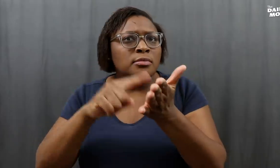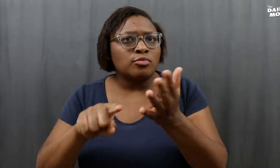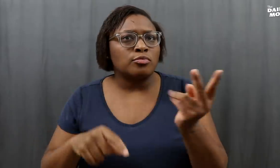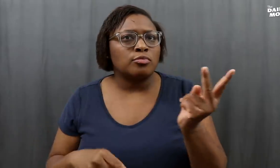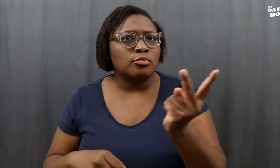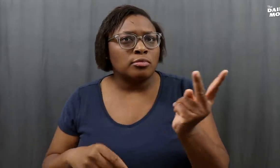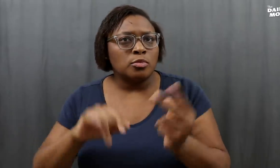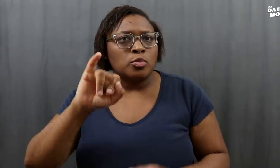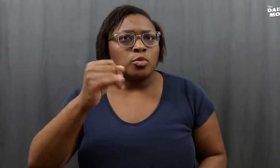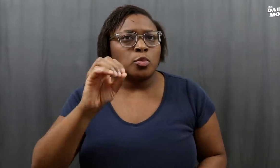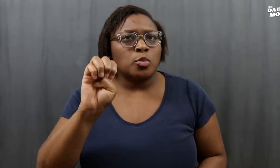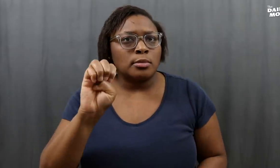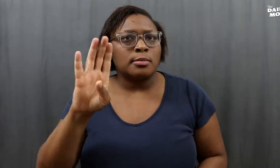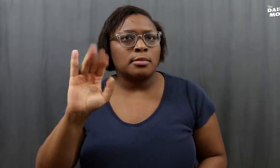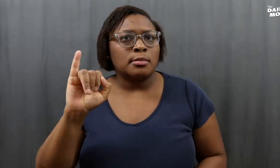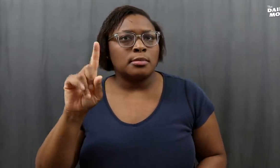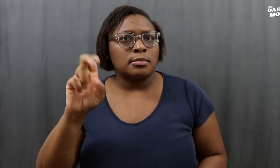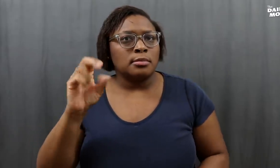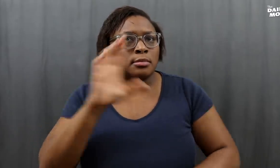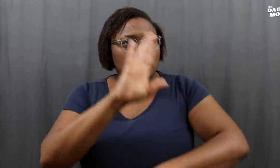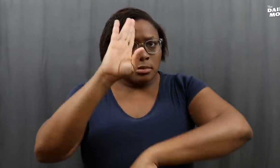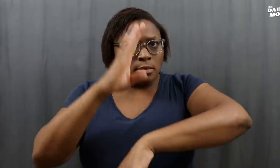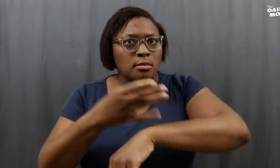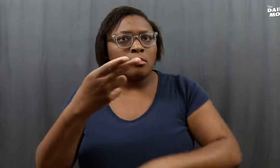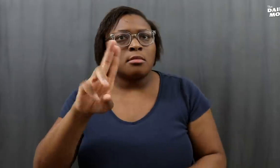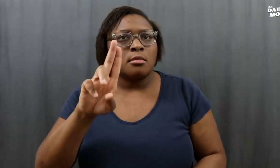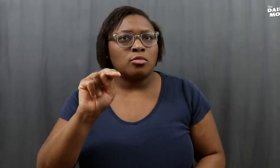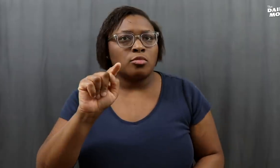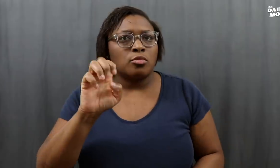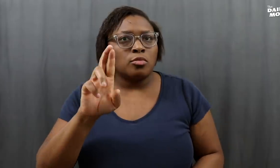into Joe Biden and his son, Hunter.